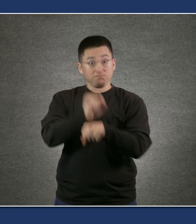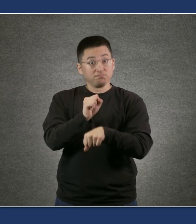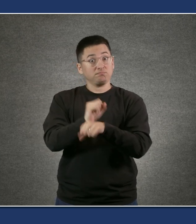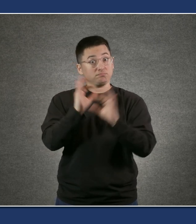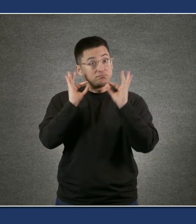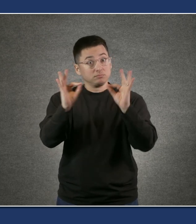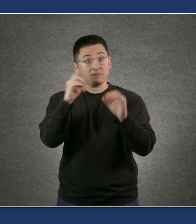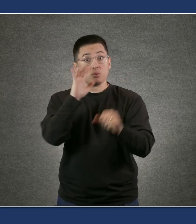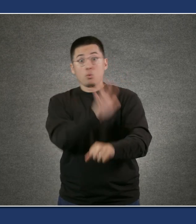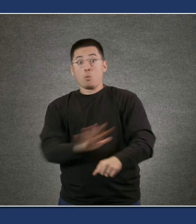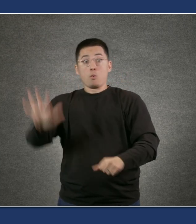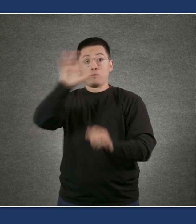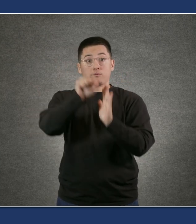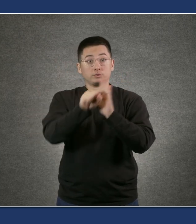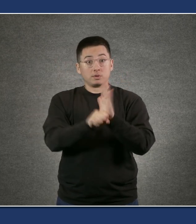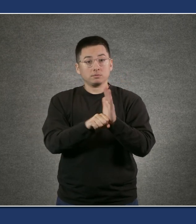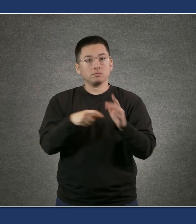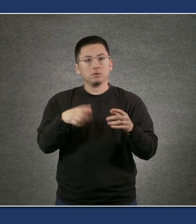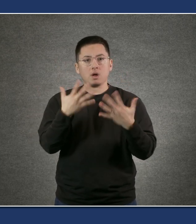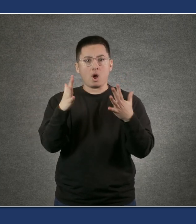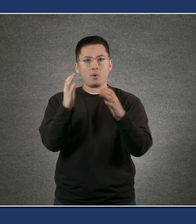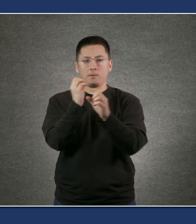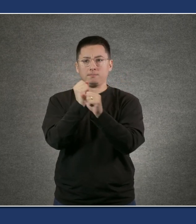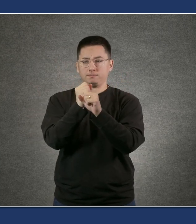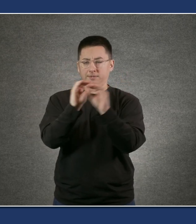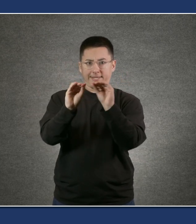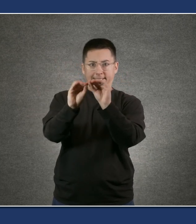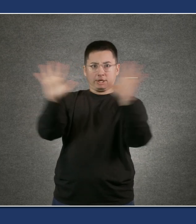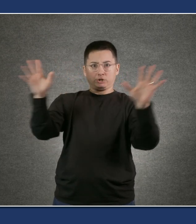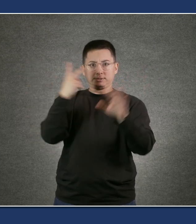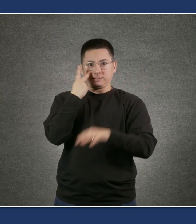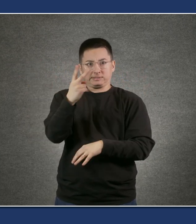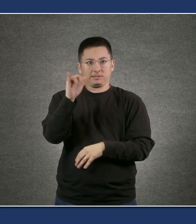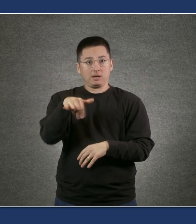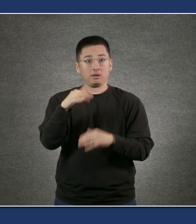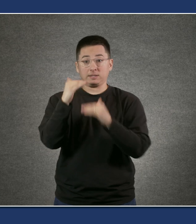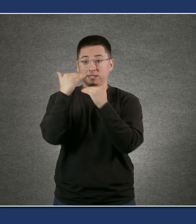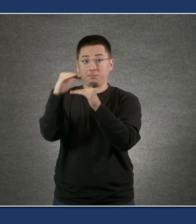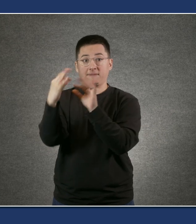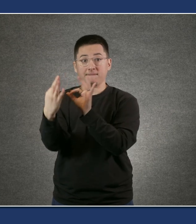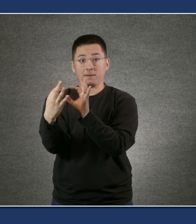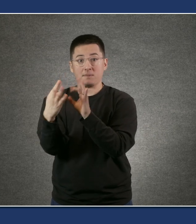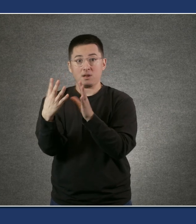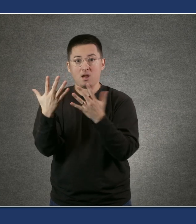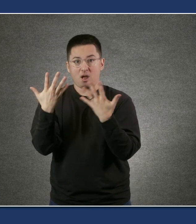have received that there is a general reluctance among homecare providers to implement policies